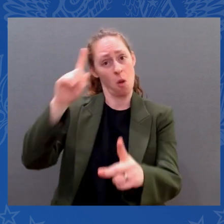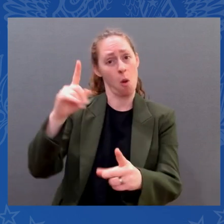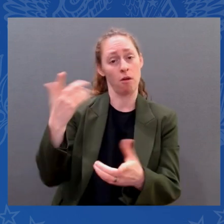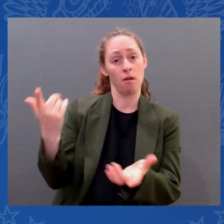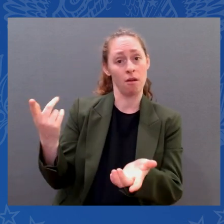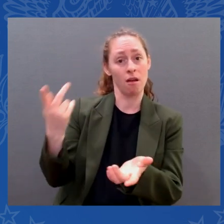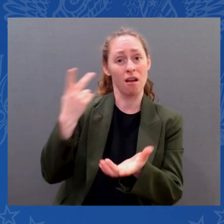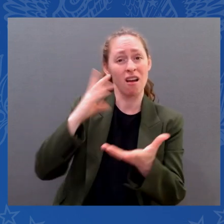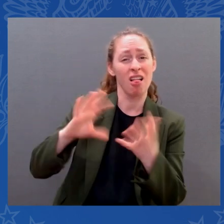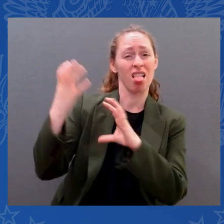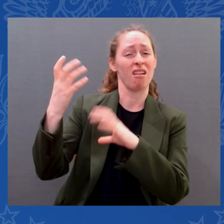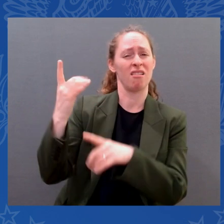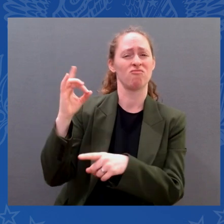and historical context,